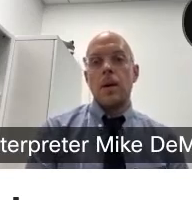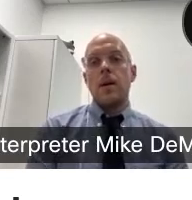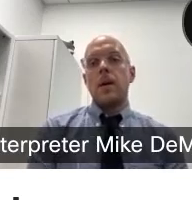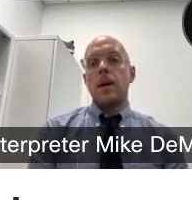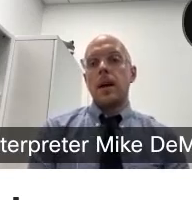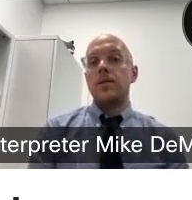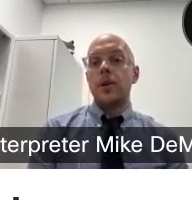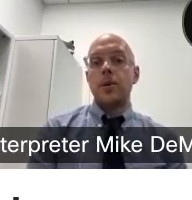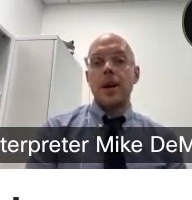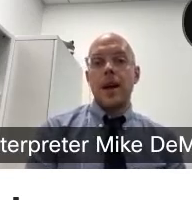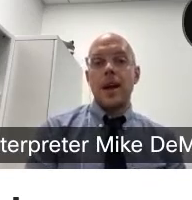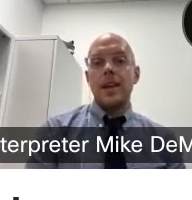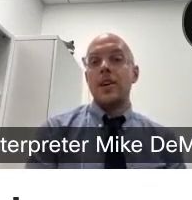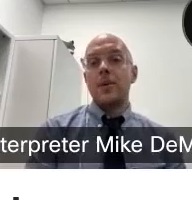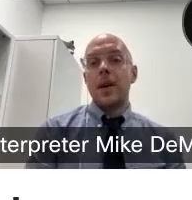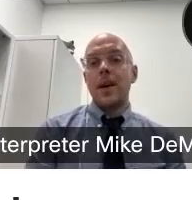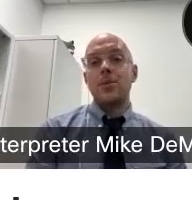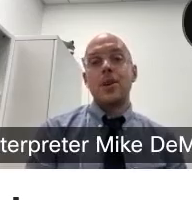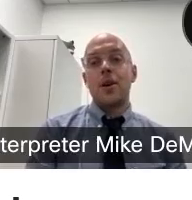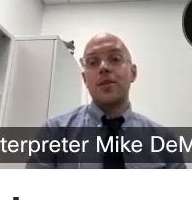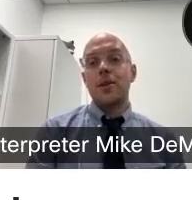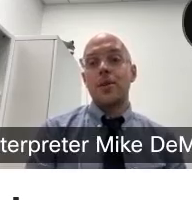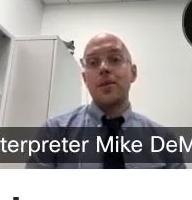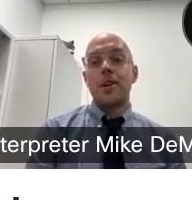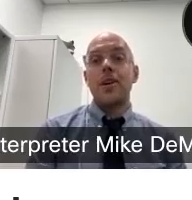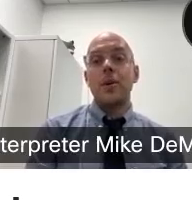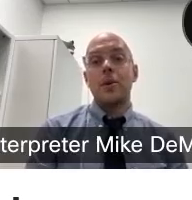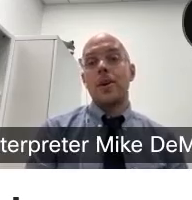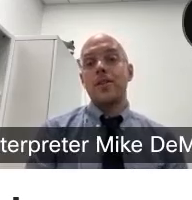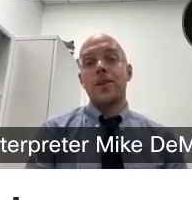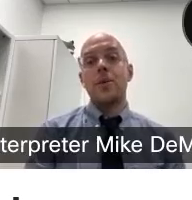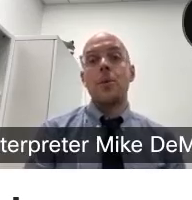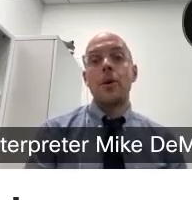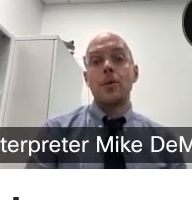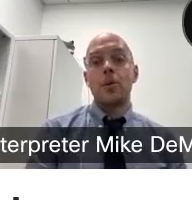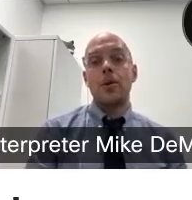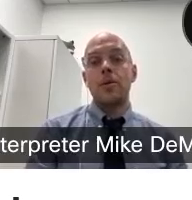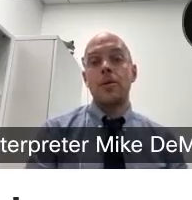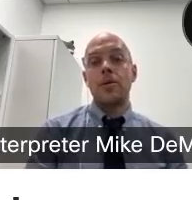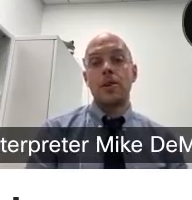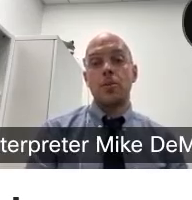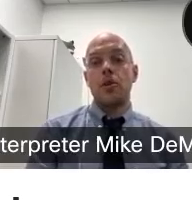And so, you know, as we are also very well aware of, there are more and more video programs